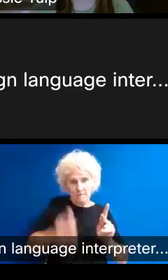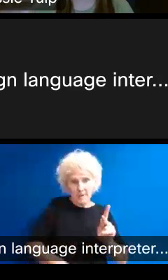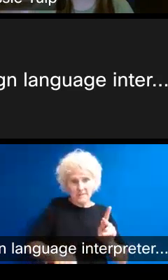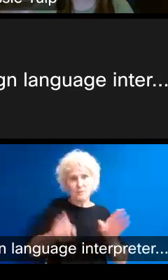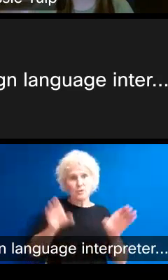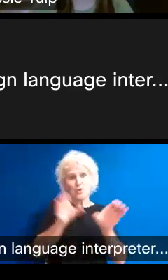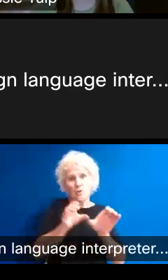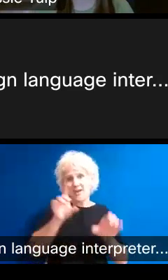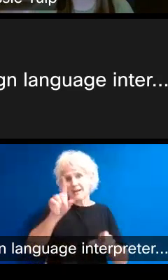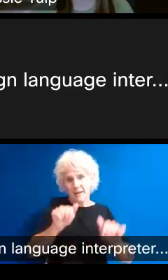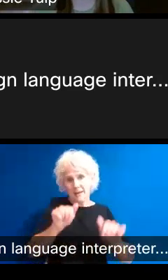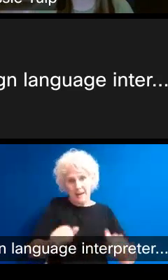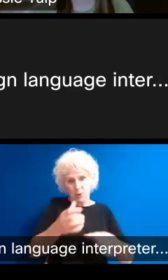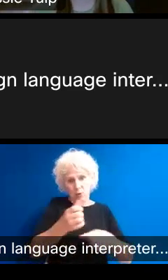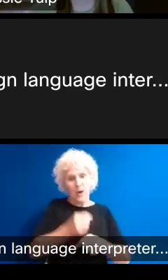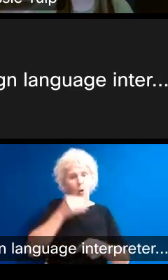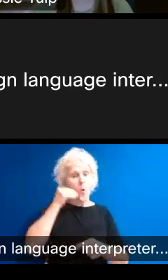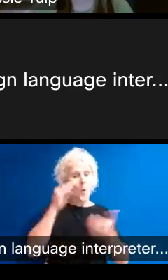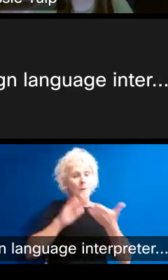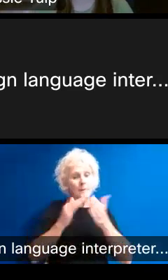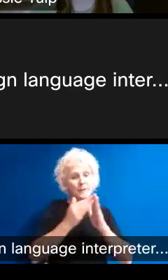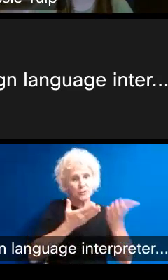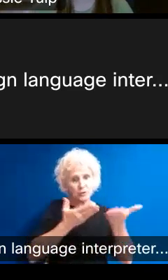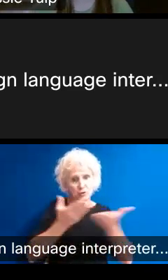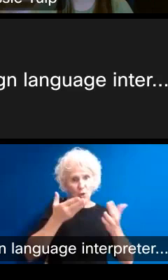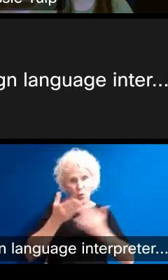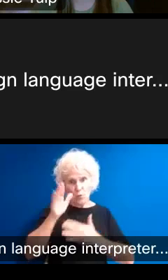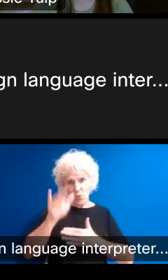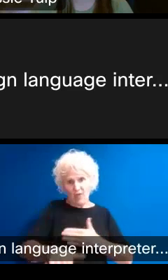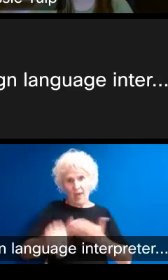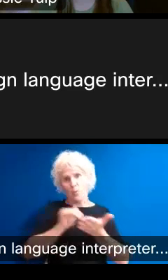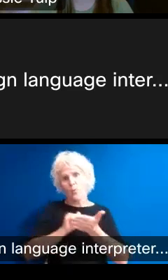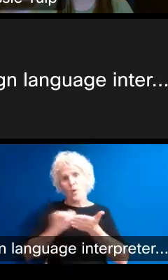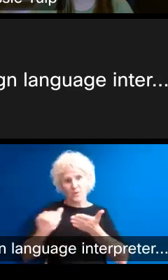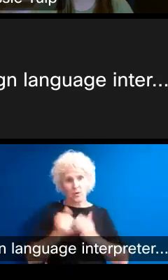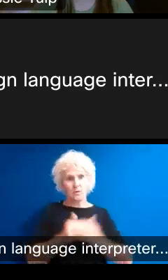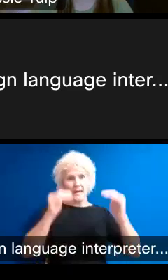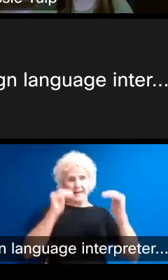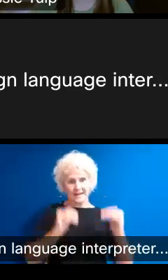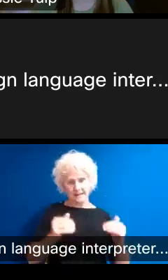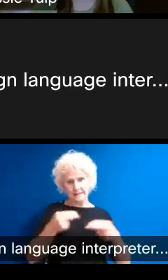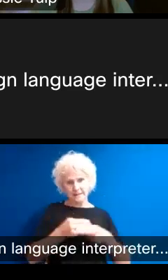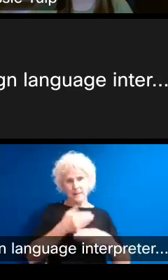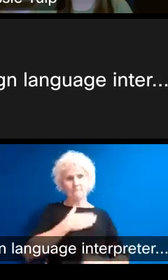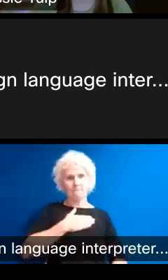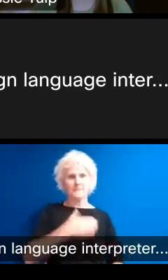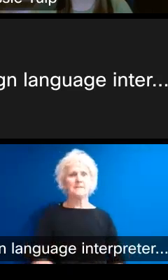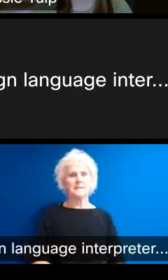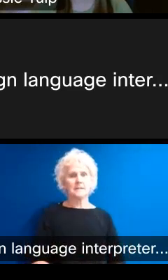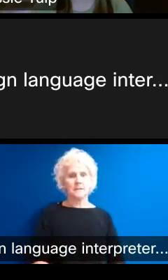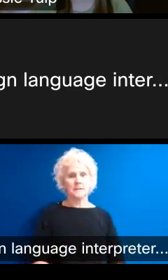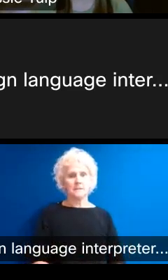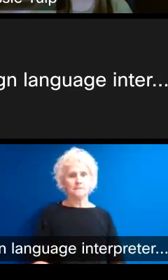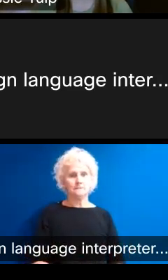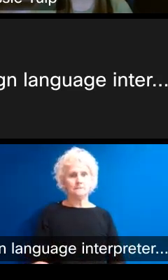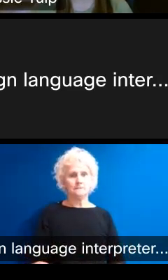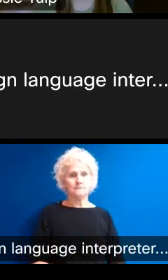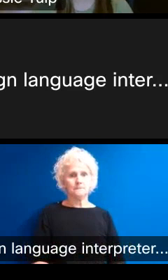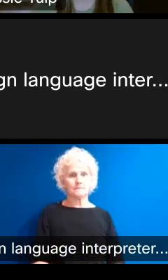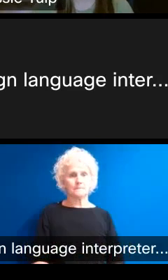receive Home and Community Based Services through the waiver. Next slide please.